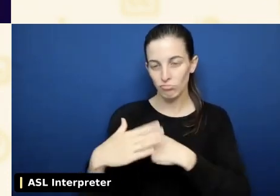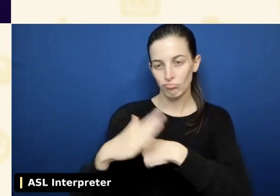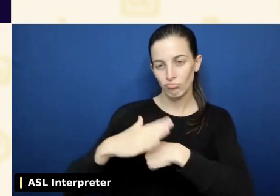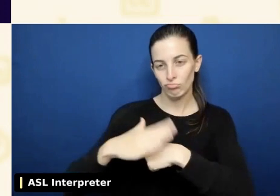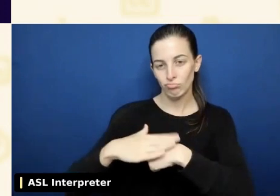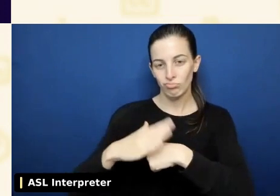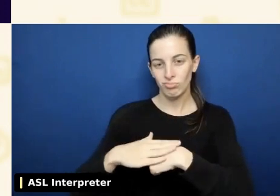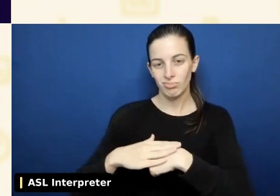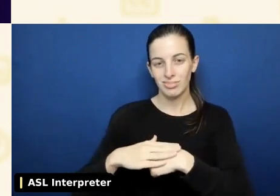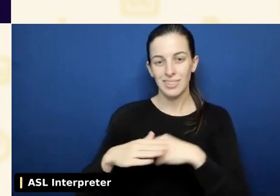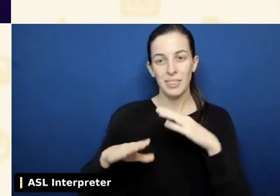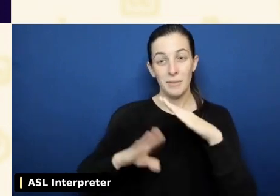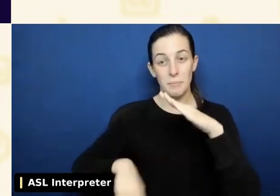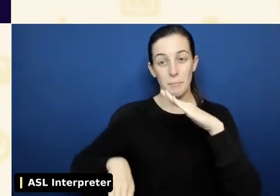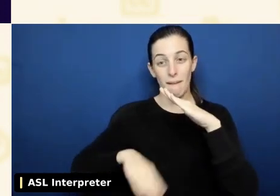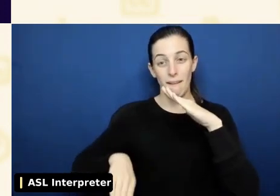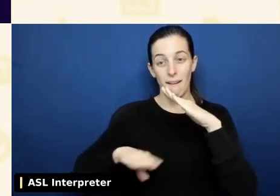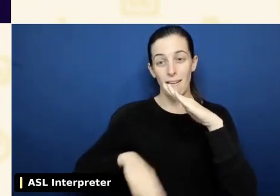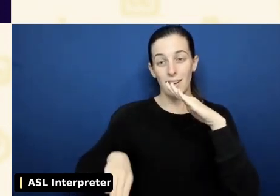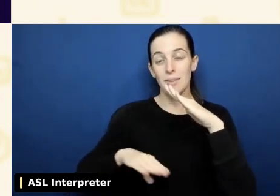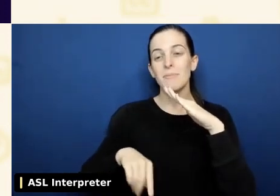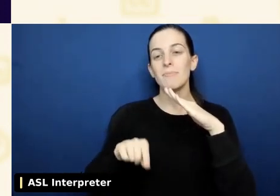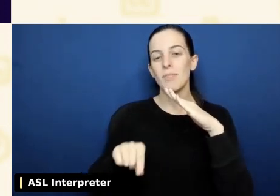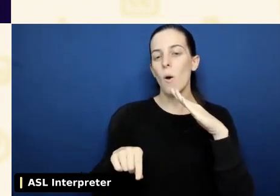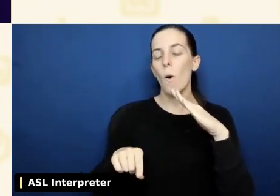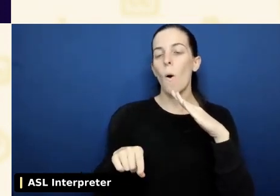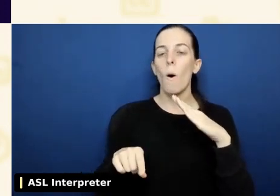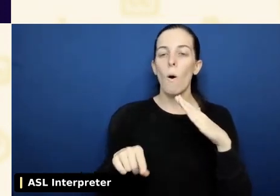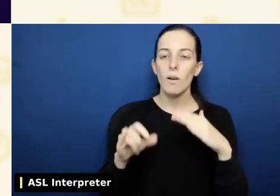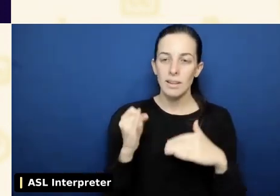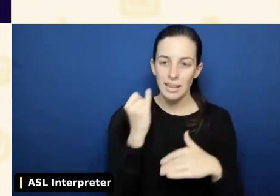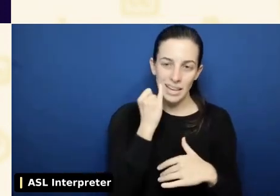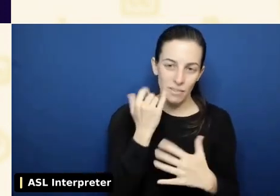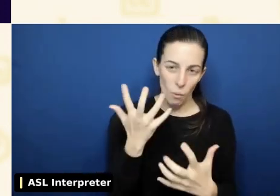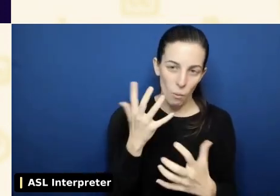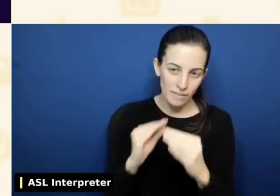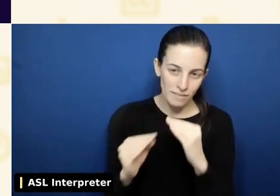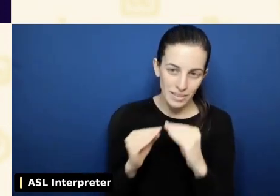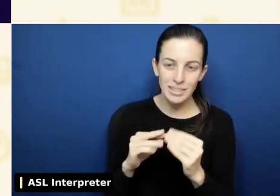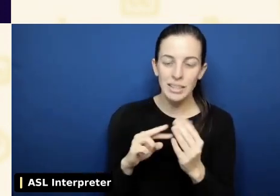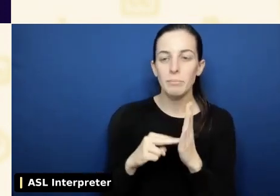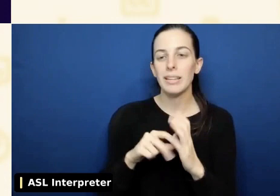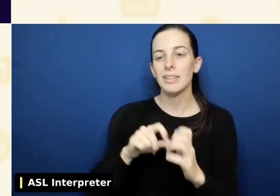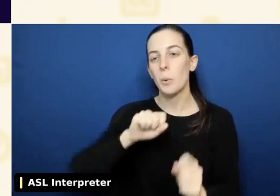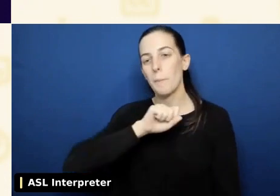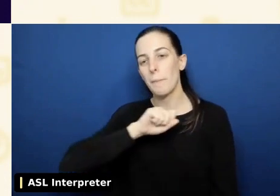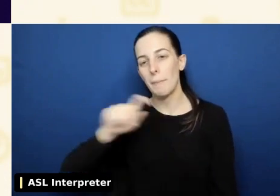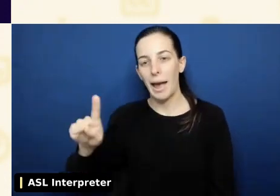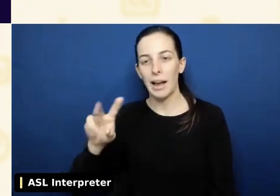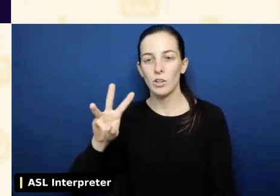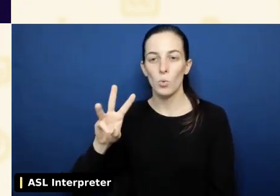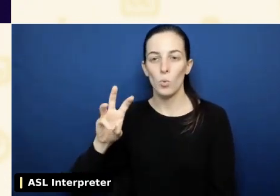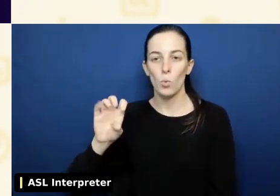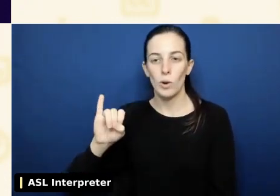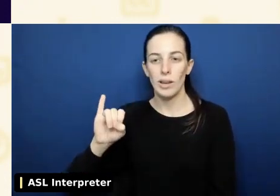So I would know, oh, if I want to fix this, I would have to go fix this in my widgets or wherever my footer content is created